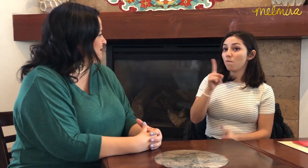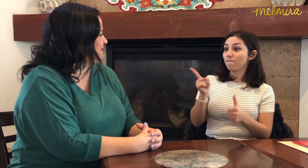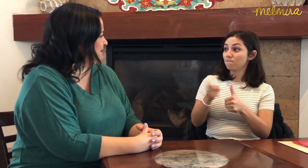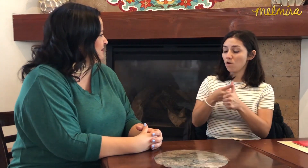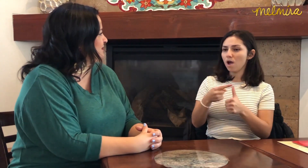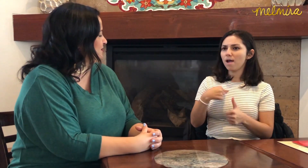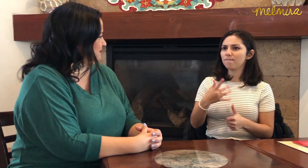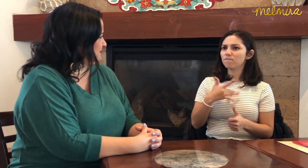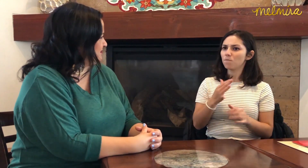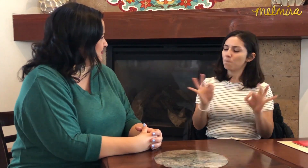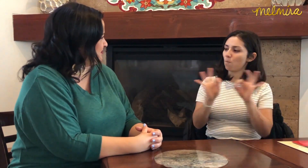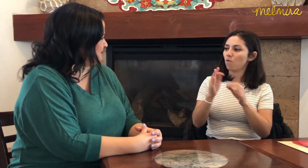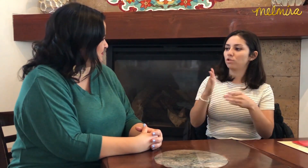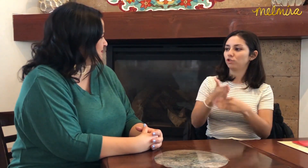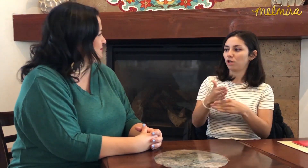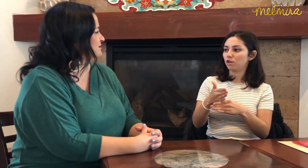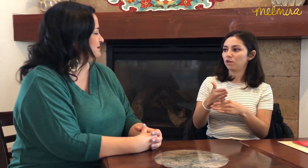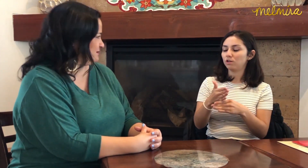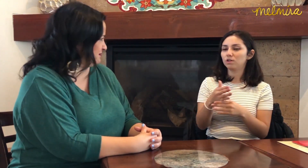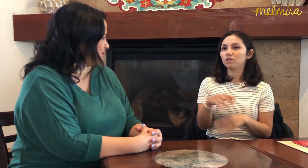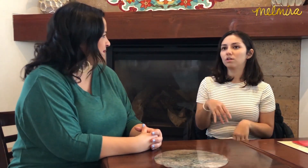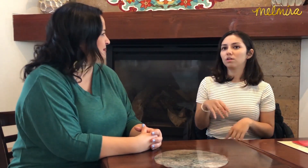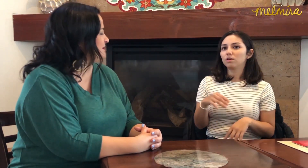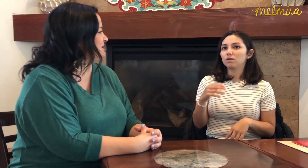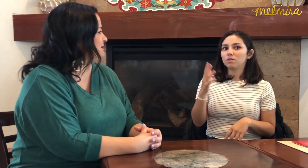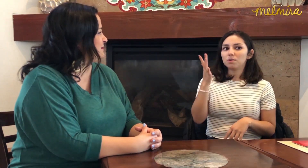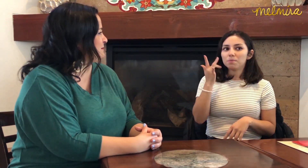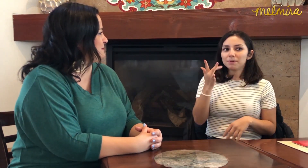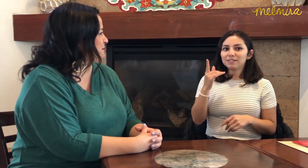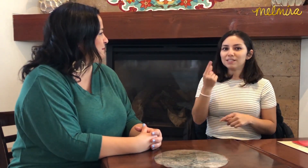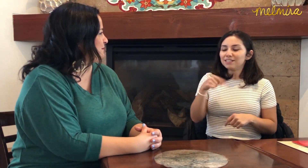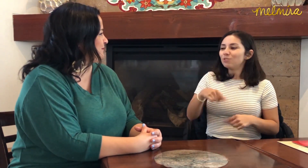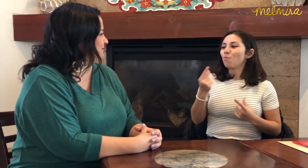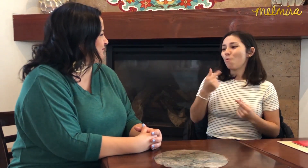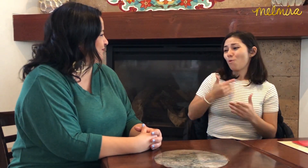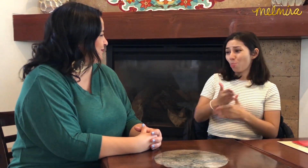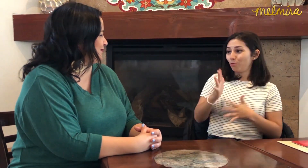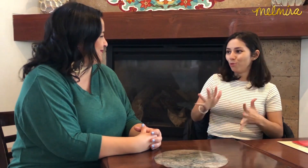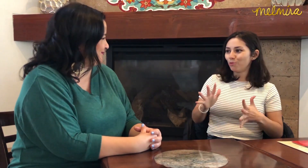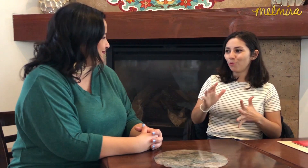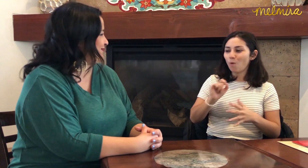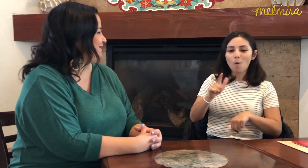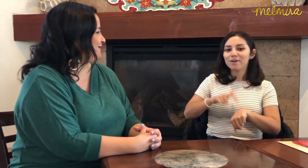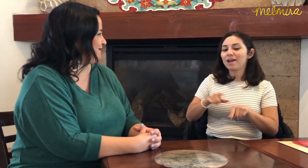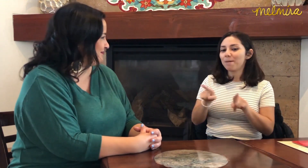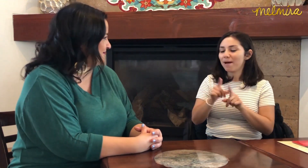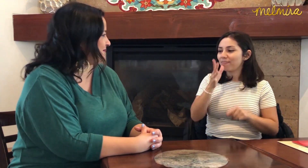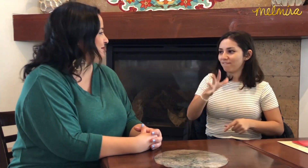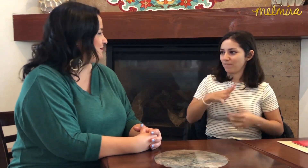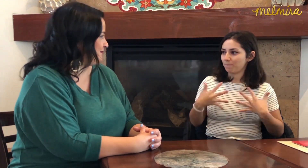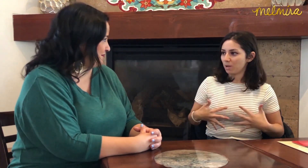Well, first, I felt it was important to share, because this is what I go through all the time